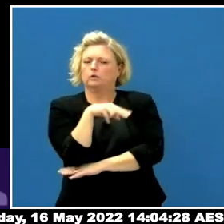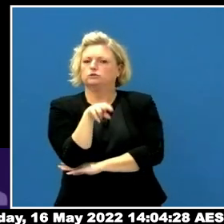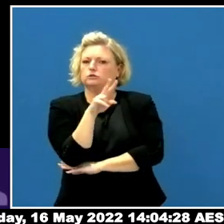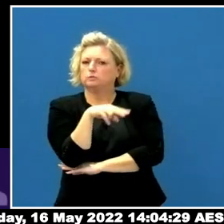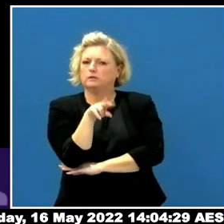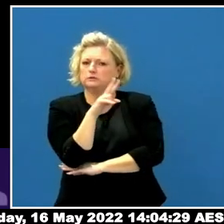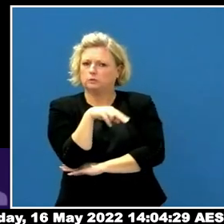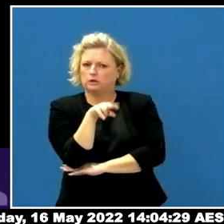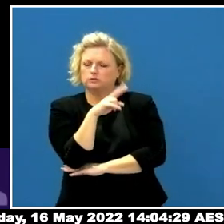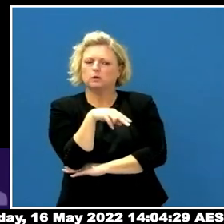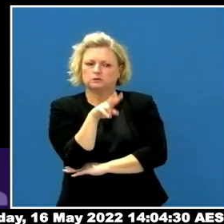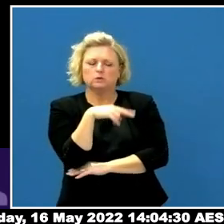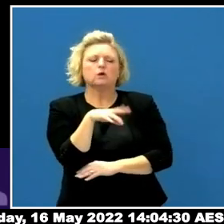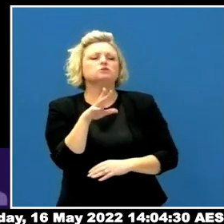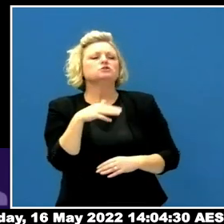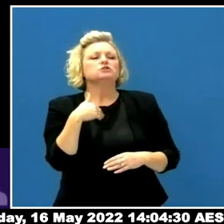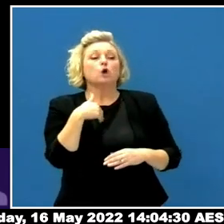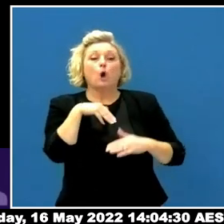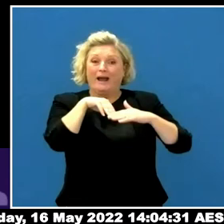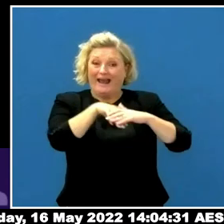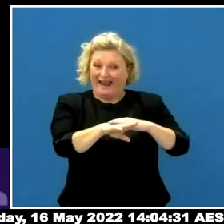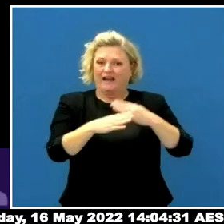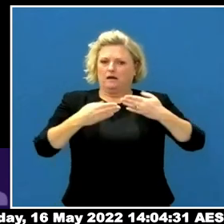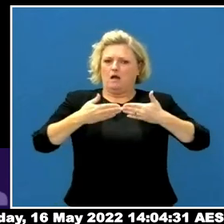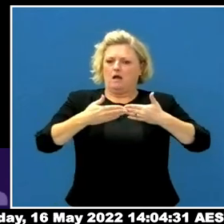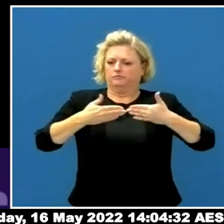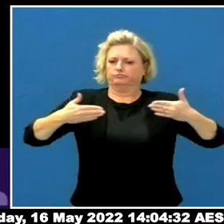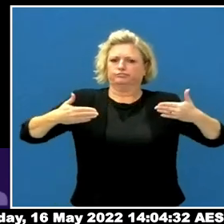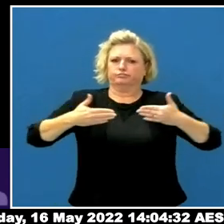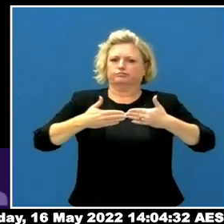And that's where the kitchen was which was enclosed and it was just like one big